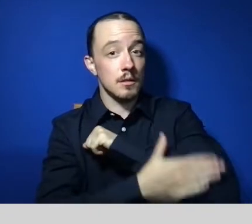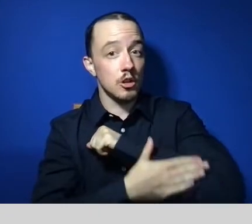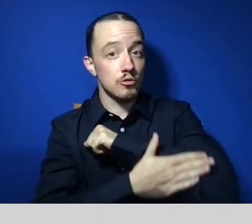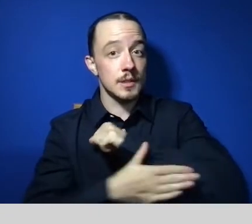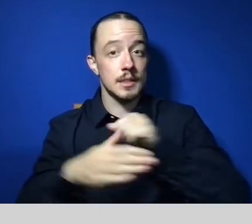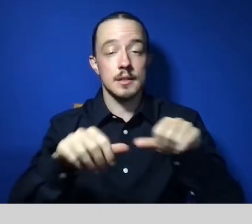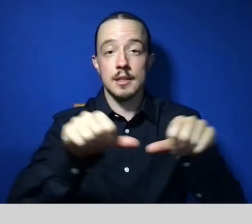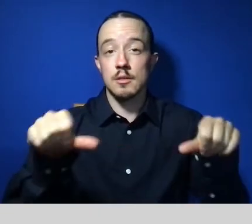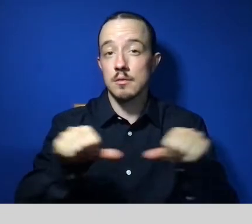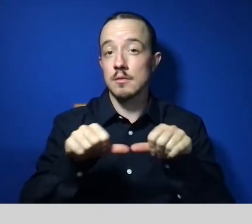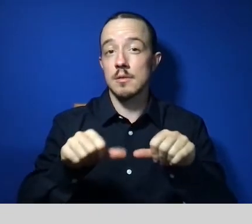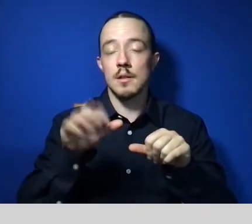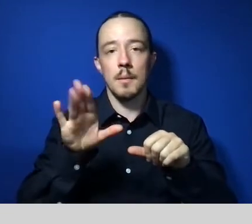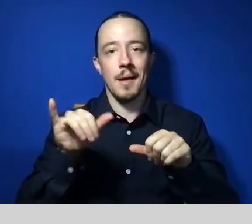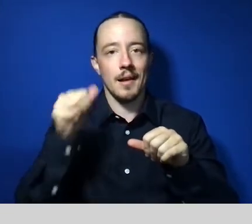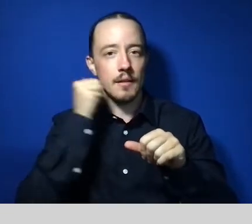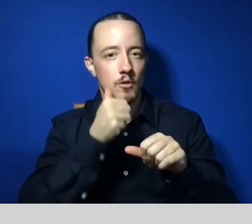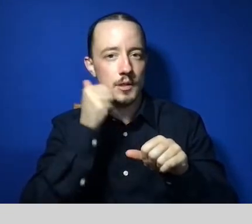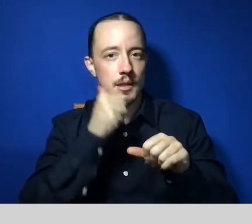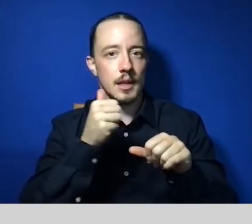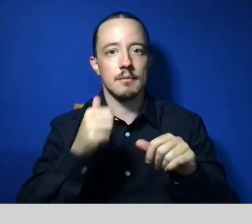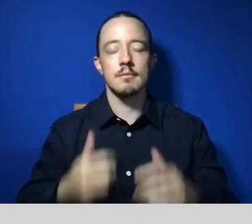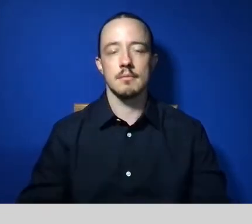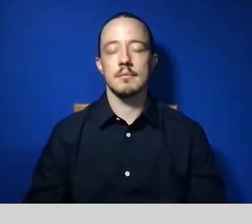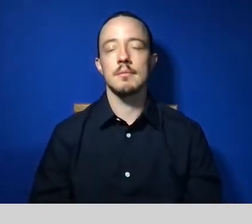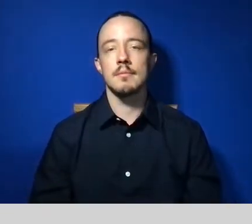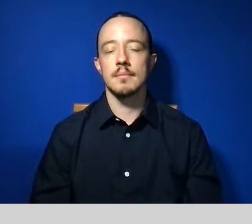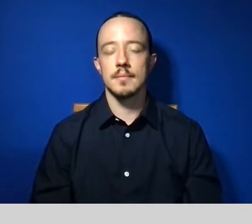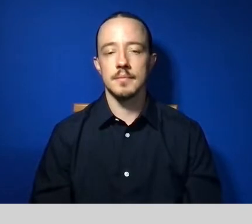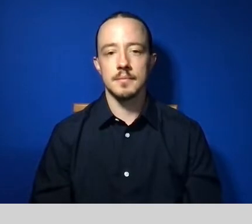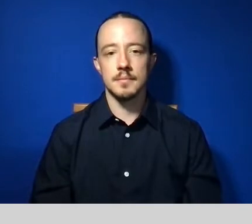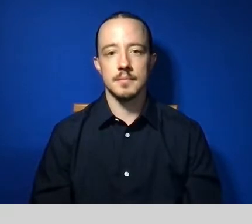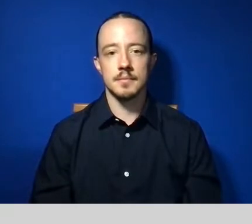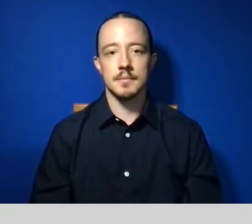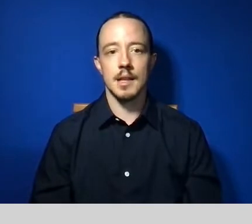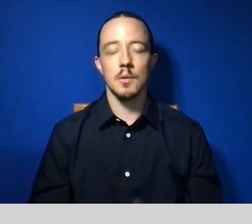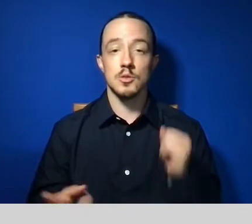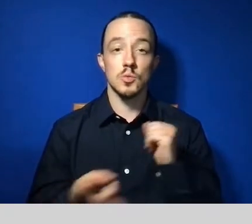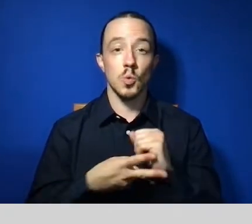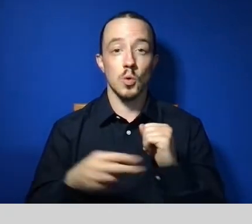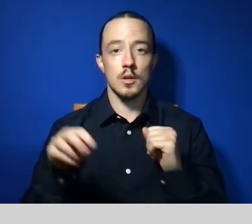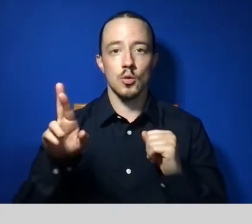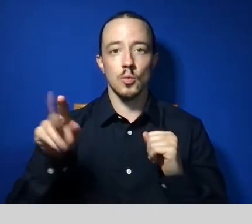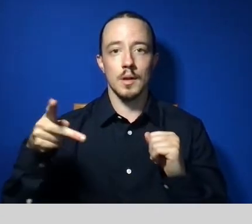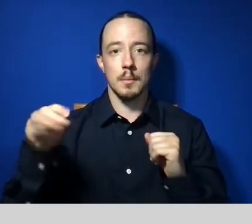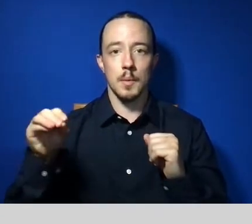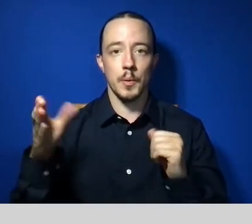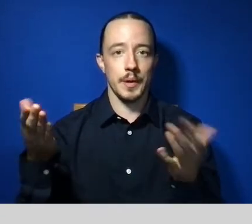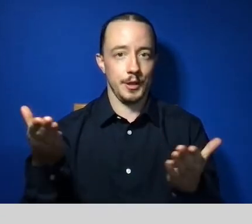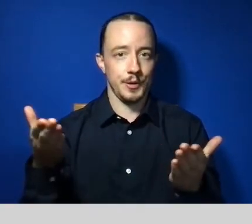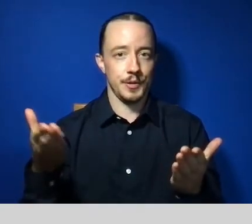and this is what it is, okay. And it is in this repository right here,